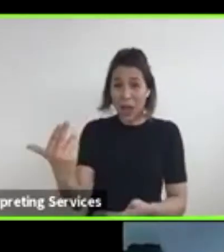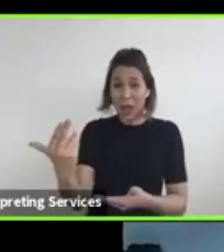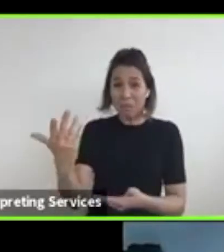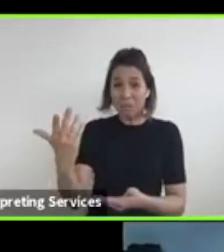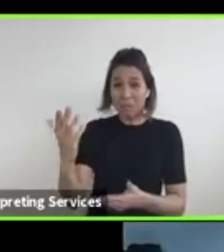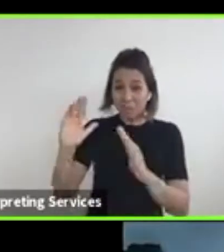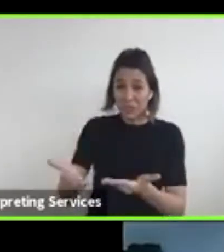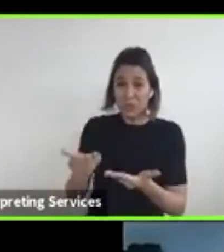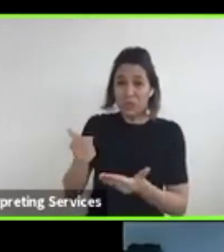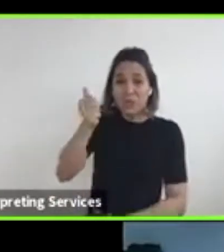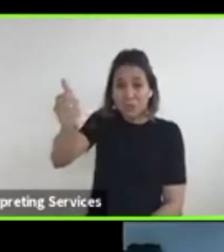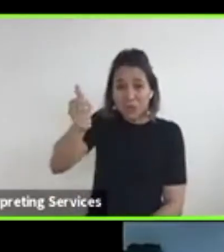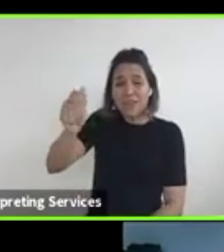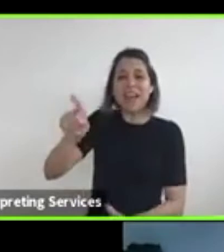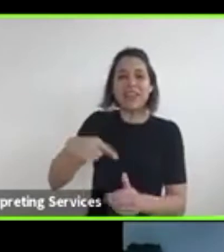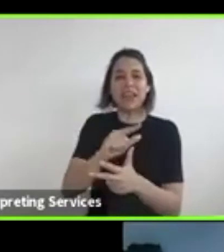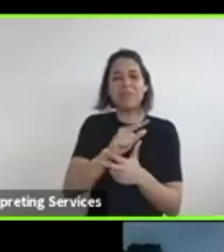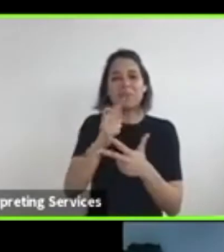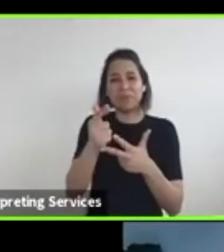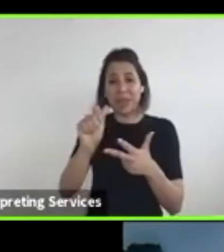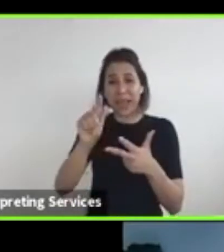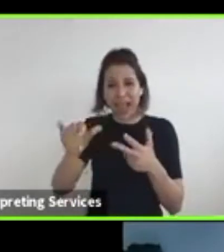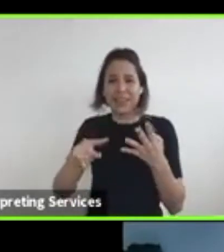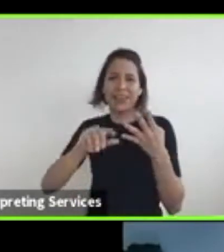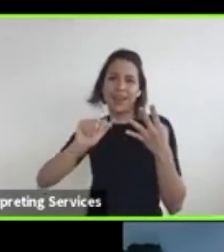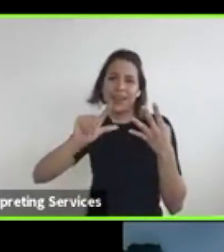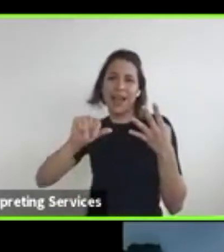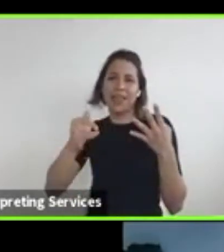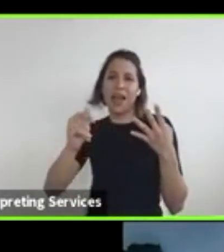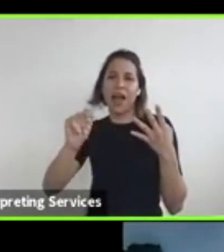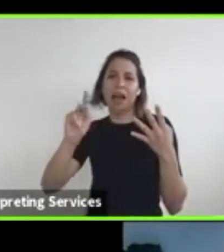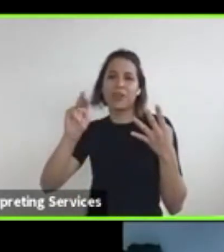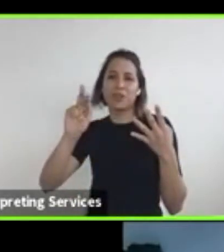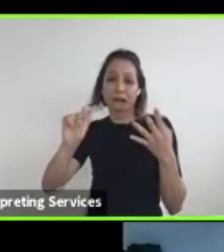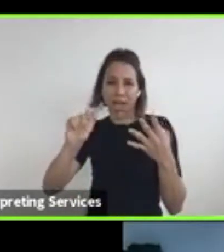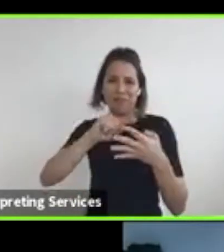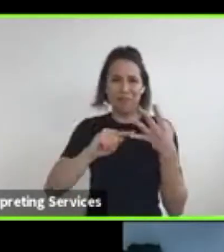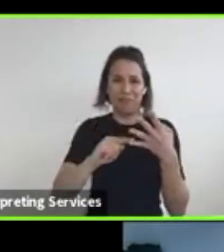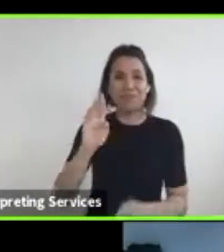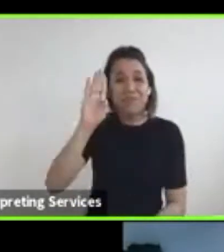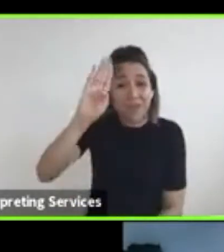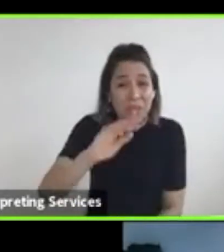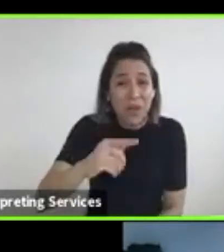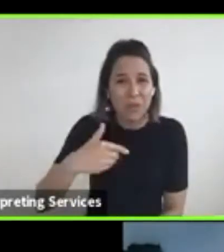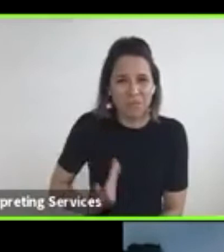AND THEN, ALI, AND THEN ALEJANDRA. (JACKSON): HELLO I APOLOGIZE FOR ANYONE THAT